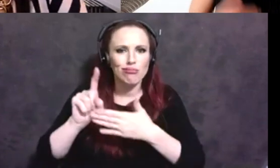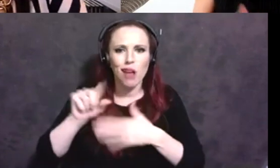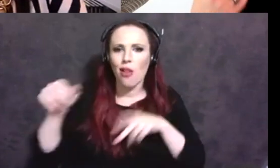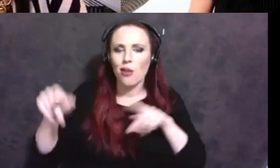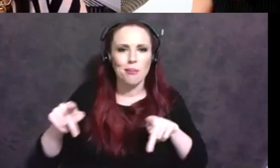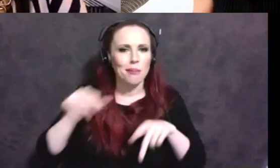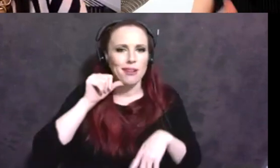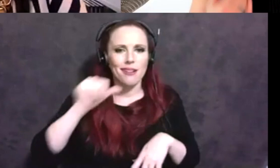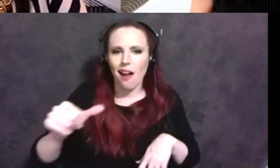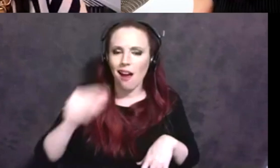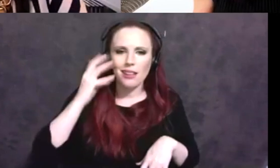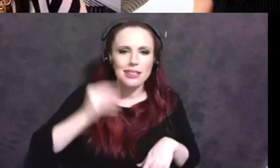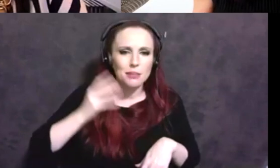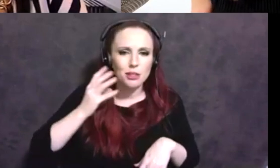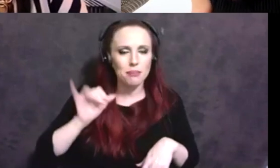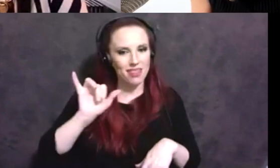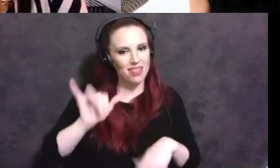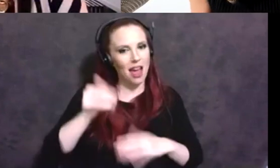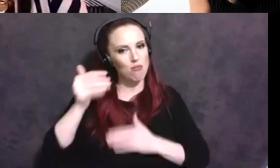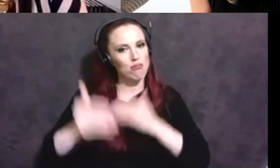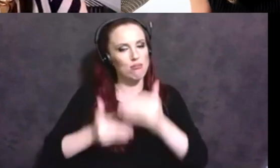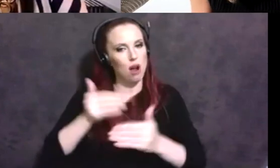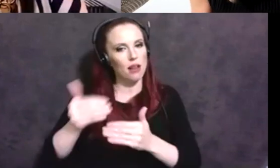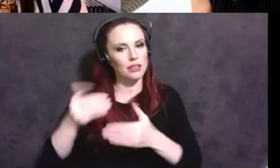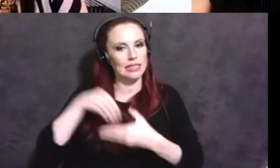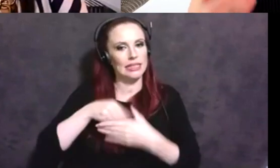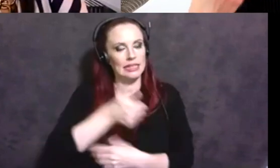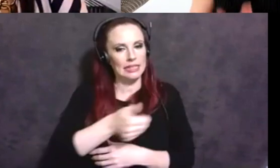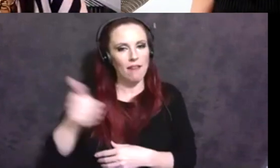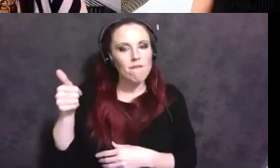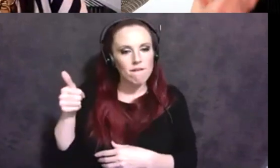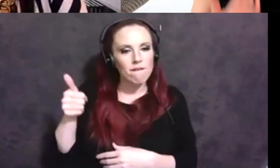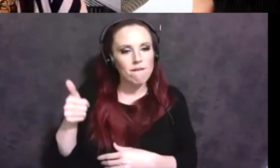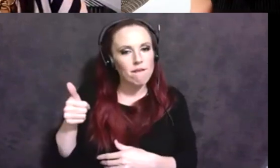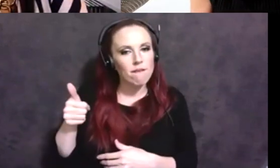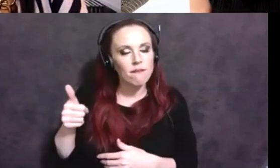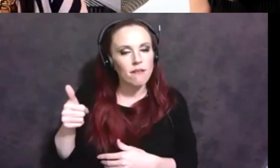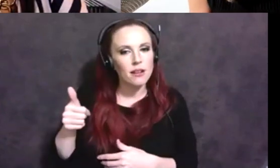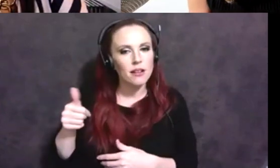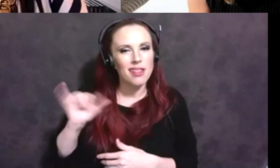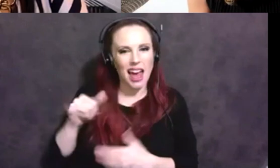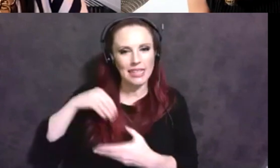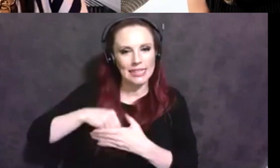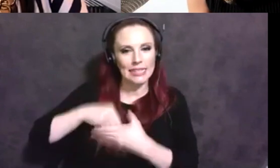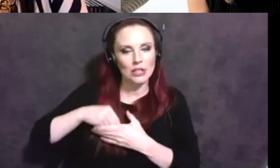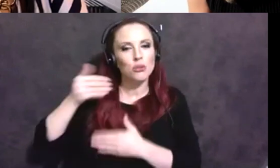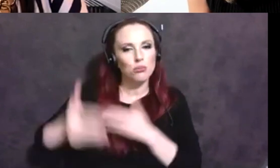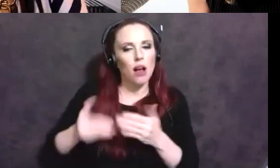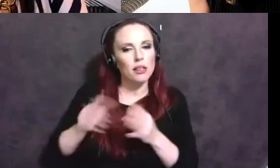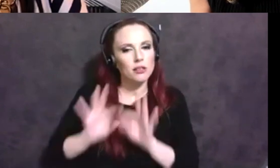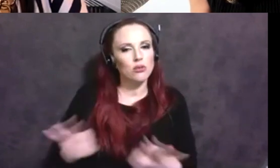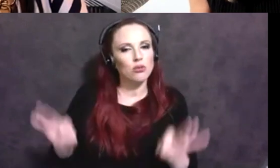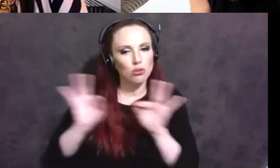that resistance. And I realized absolutely I have privilege others don't have as a result